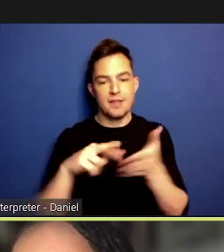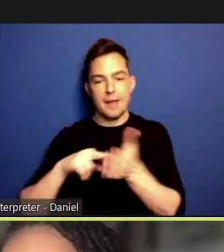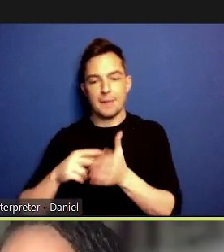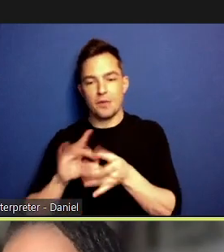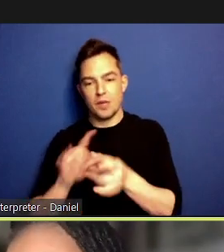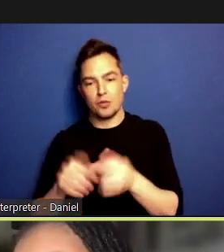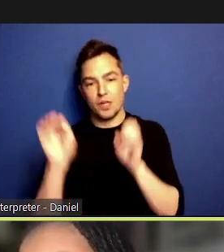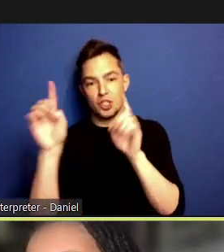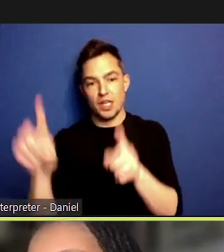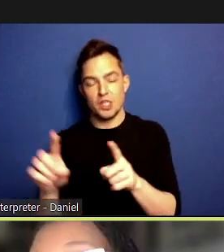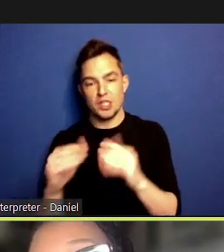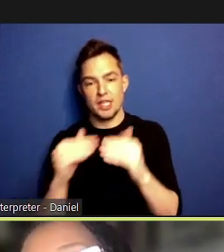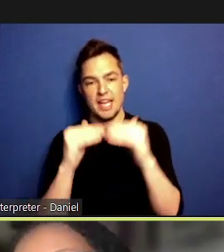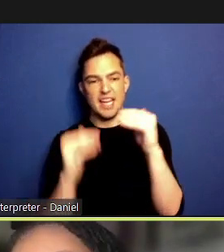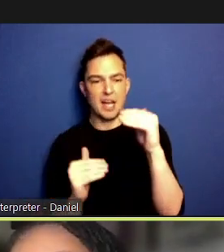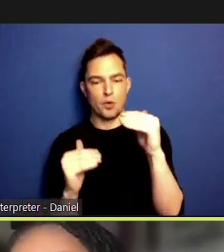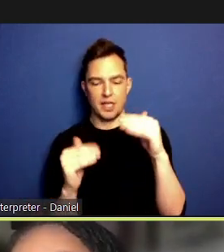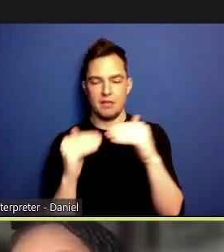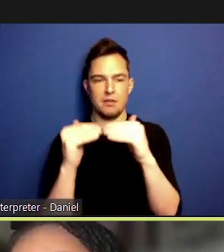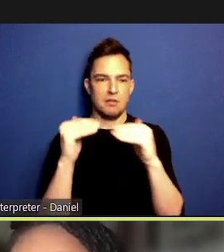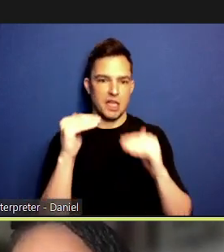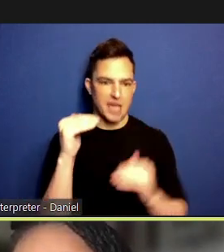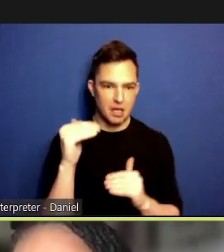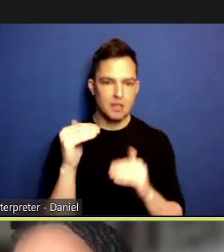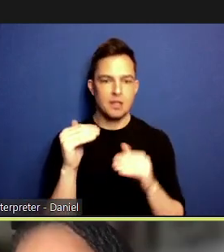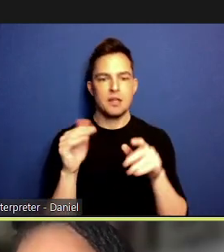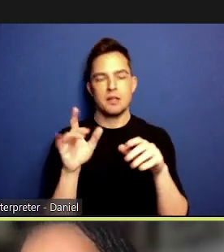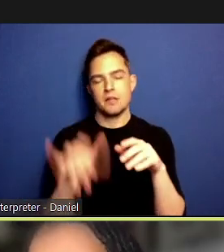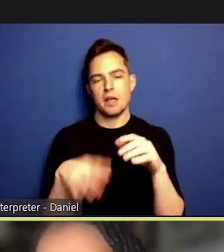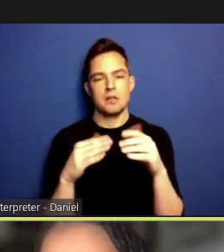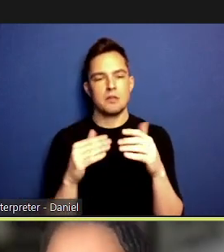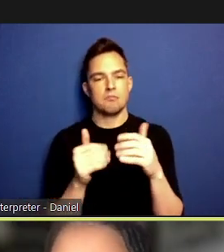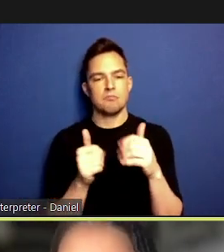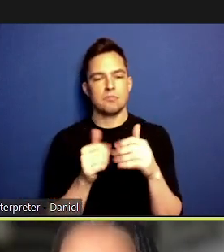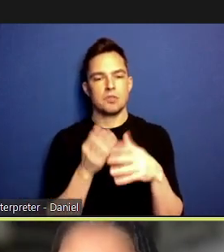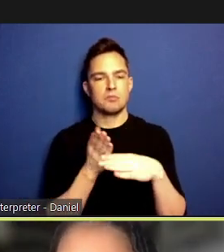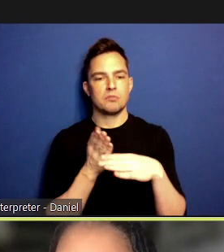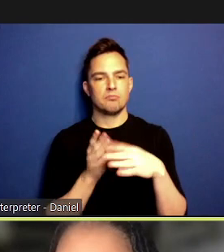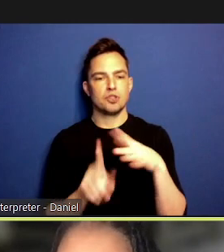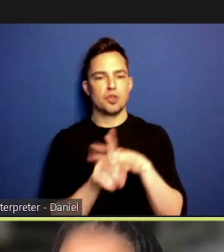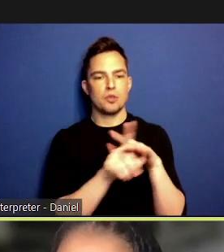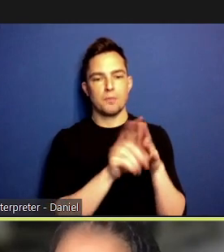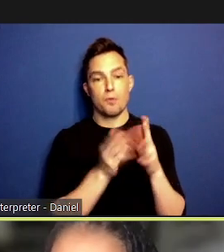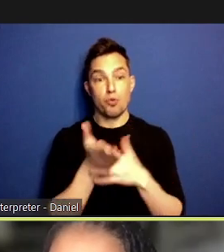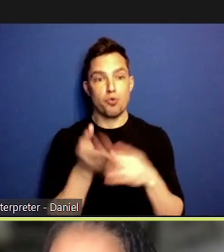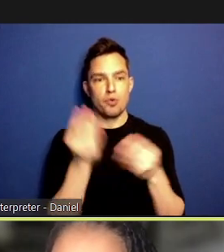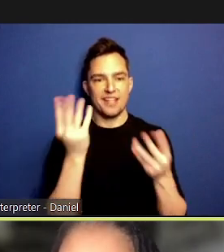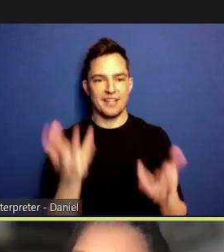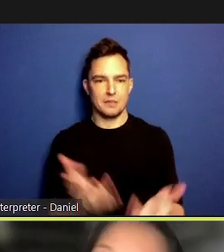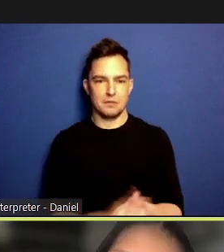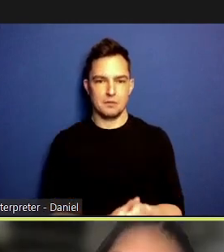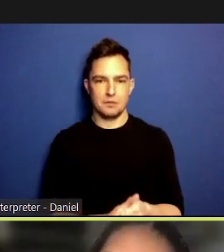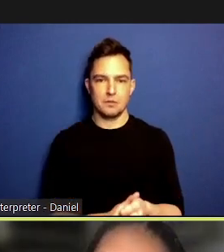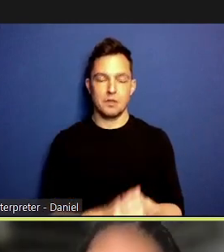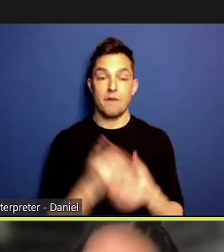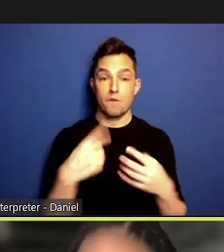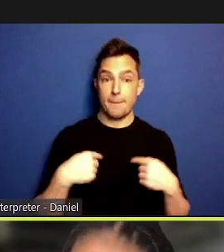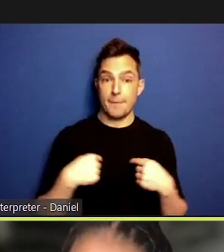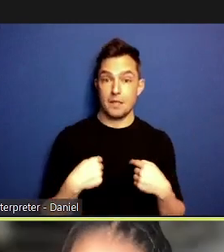inequities that surface through data. And for me, you know, as long as data practices